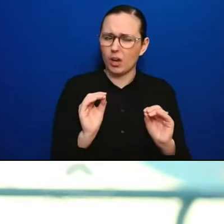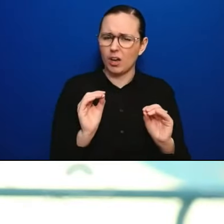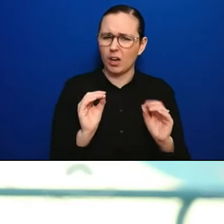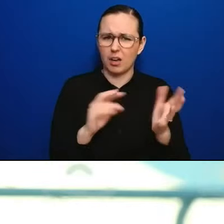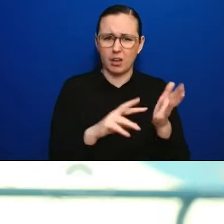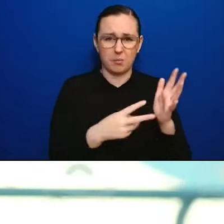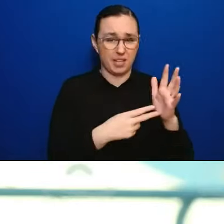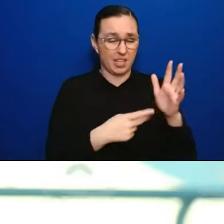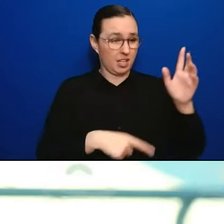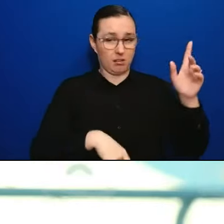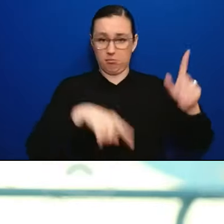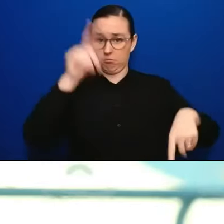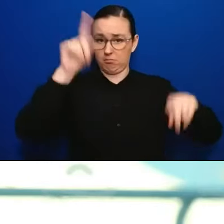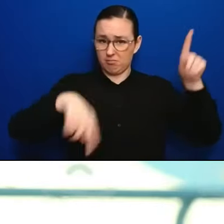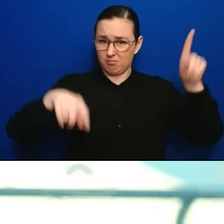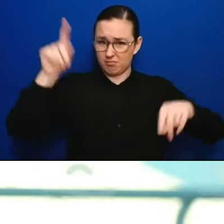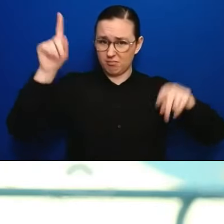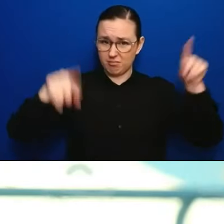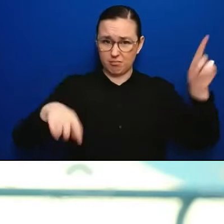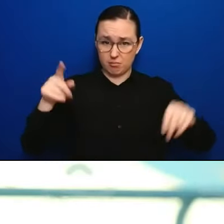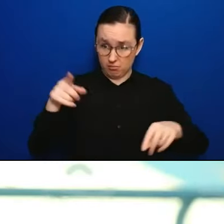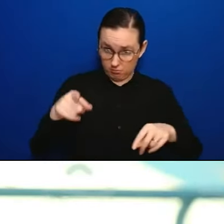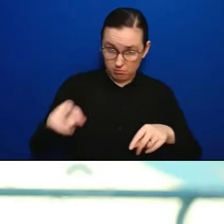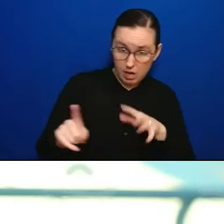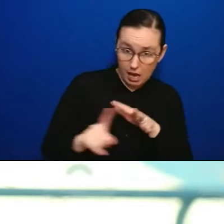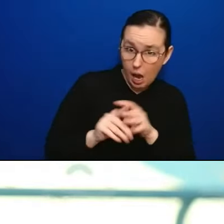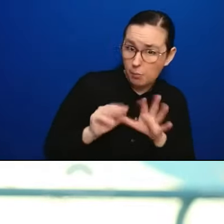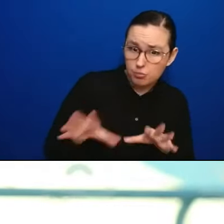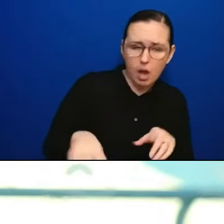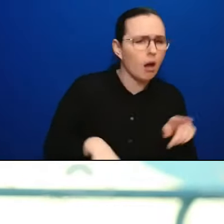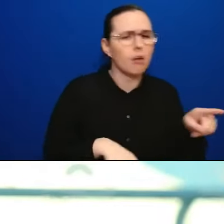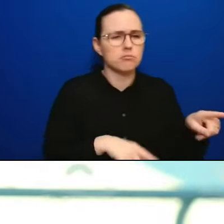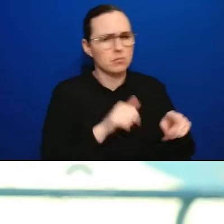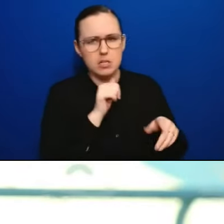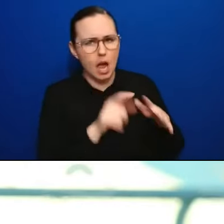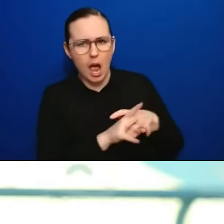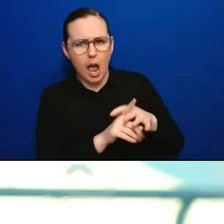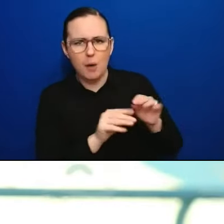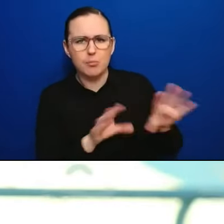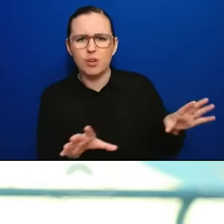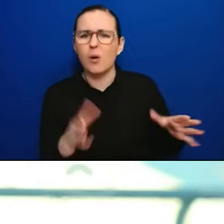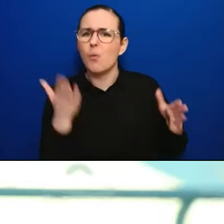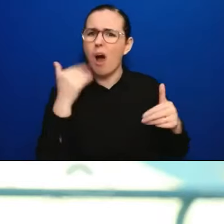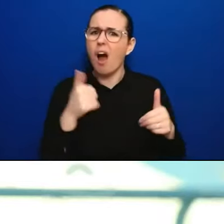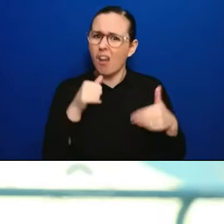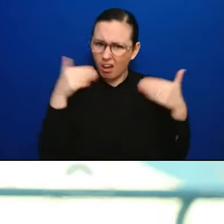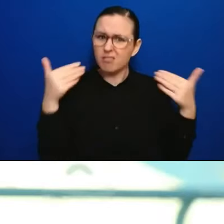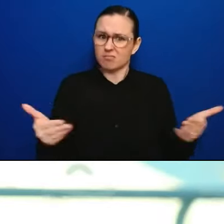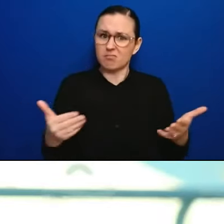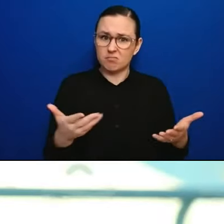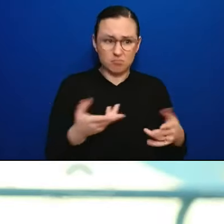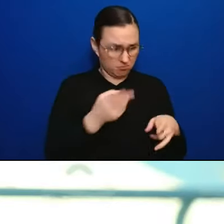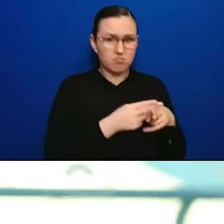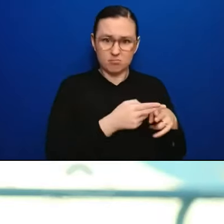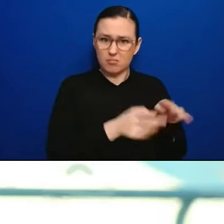And then not declaring an outbreak and giving them all kinds of options, aren't we going to be all over the place